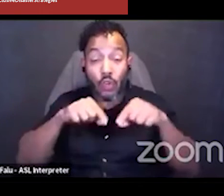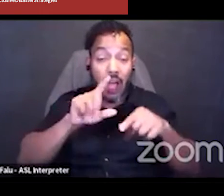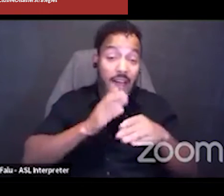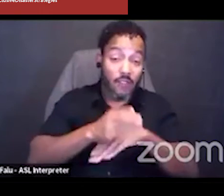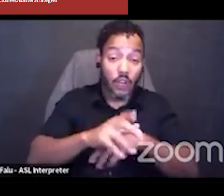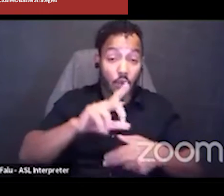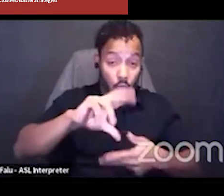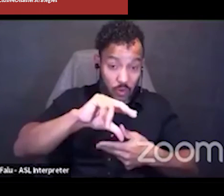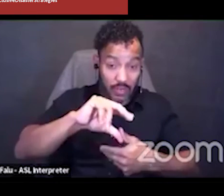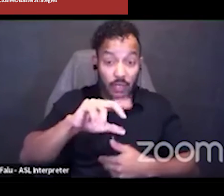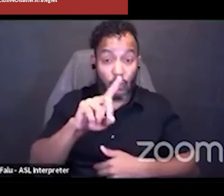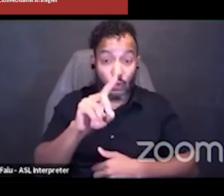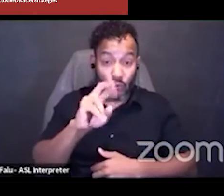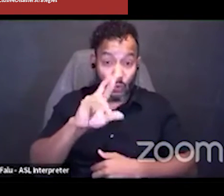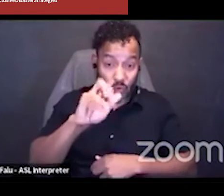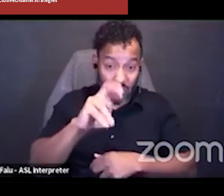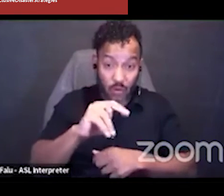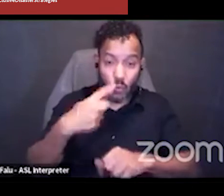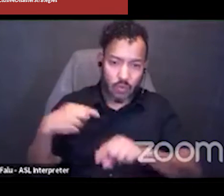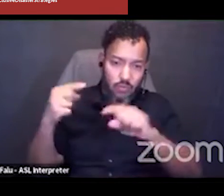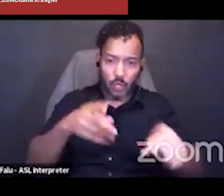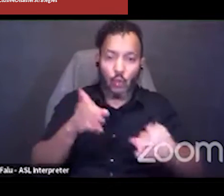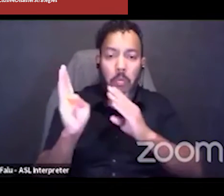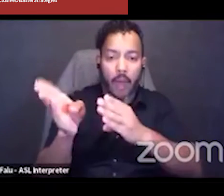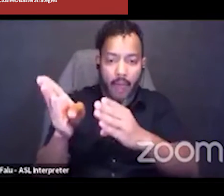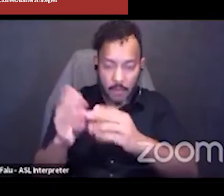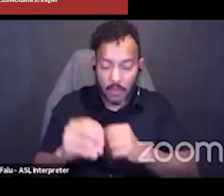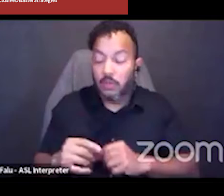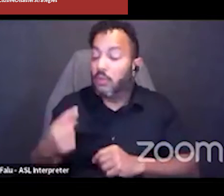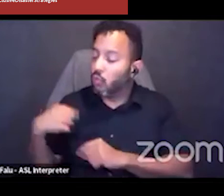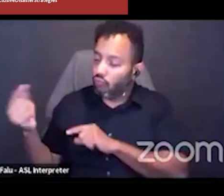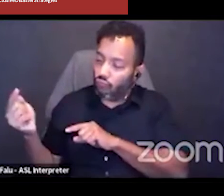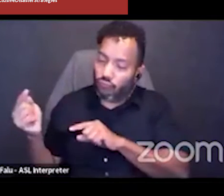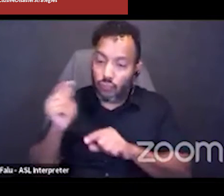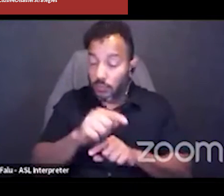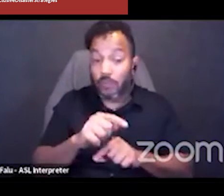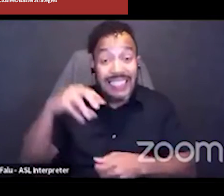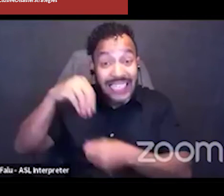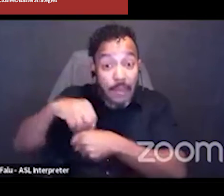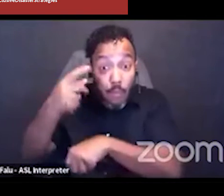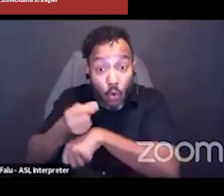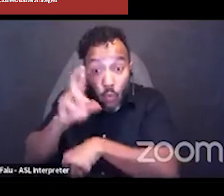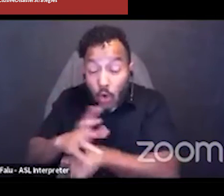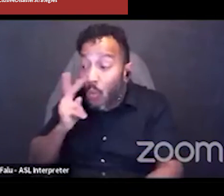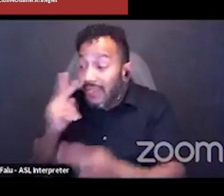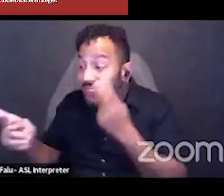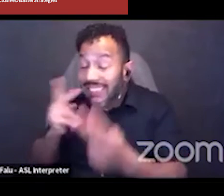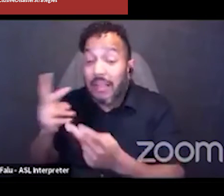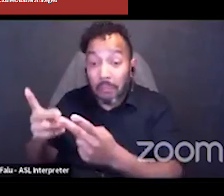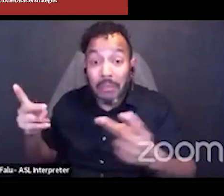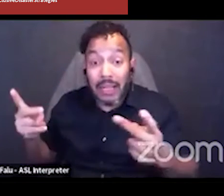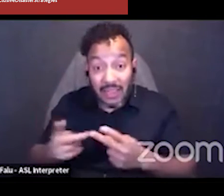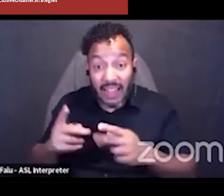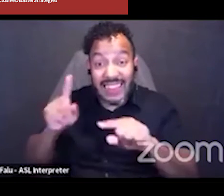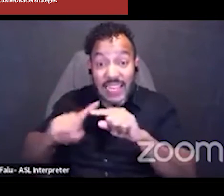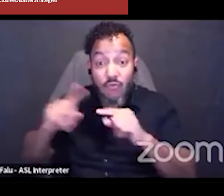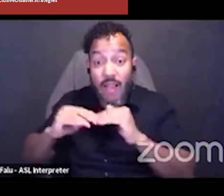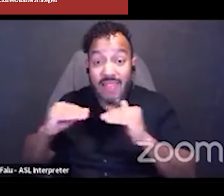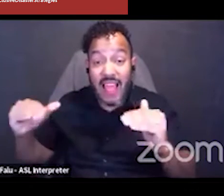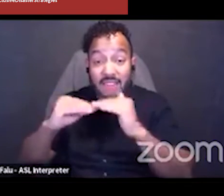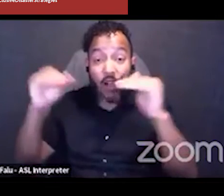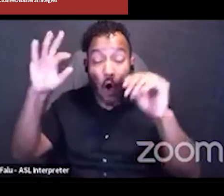In Puerto Rico, we personally saw how in facilities with multiple levels, like aid that is provided